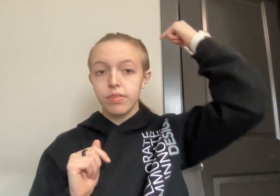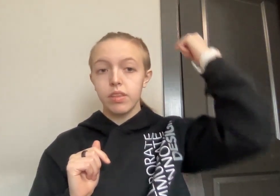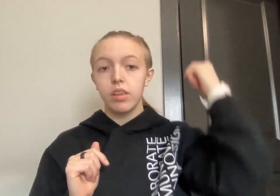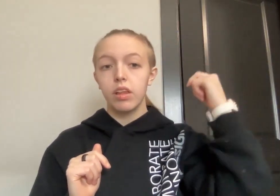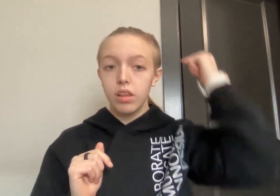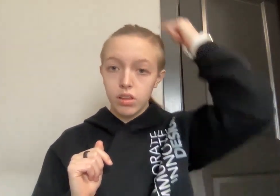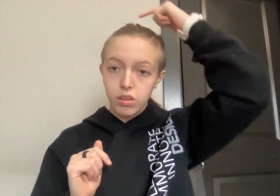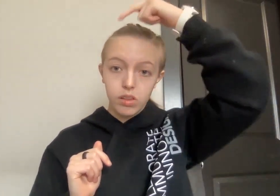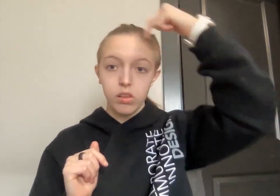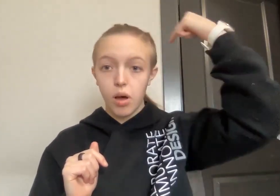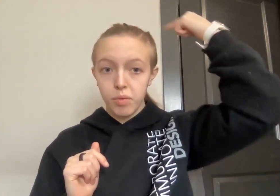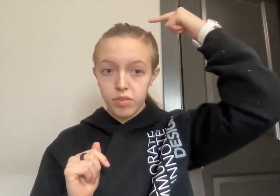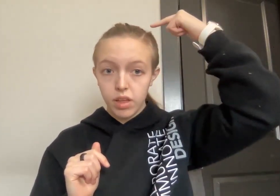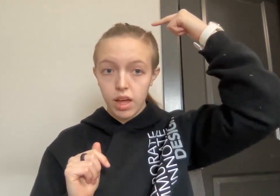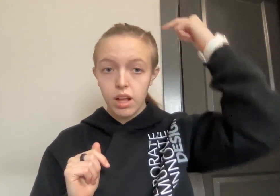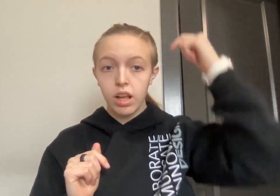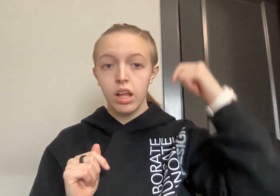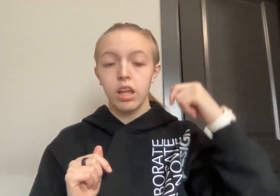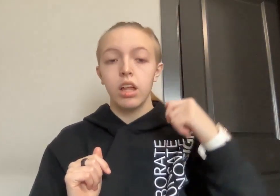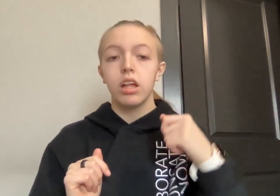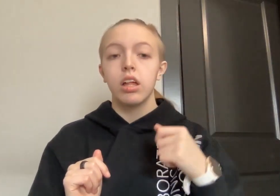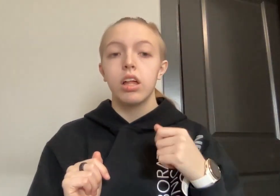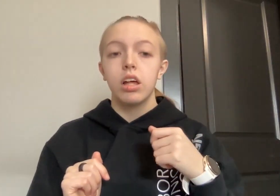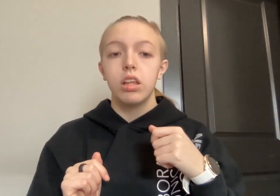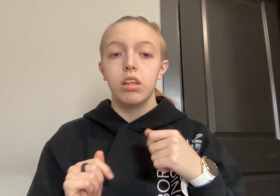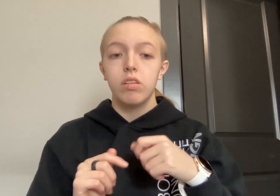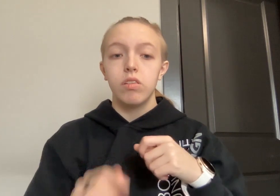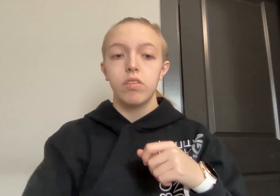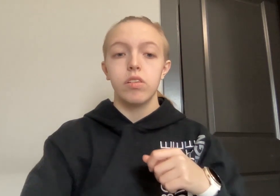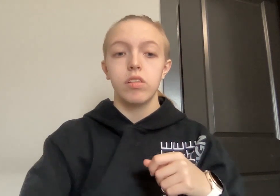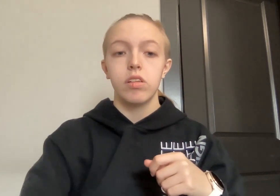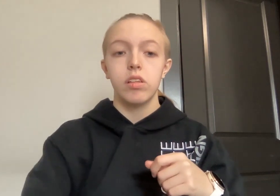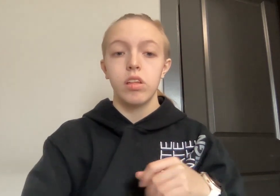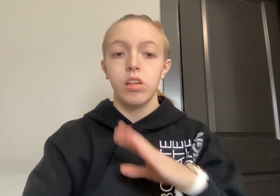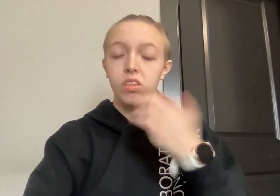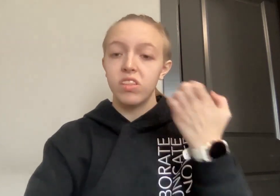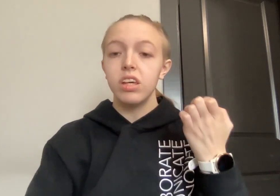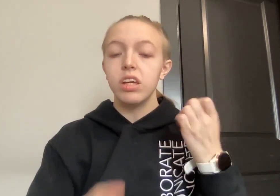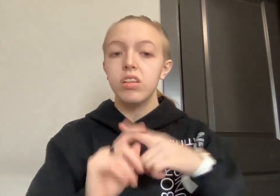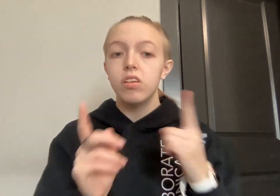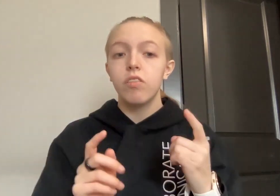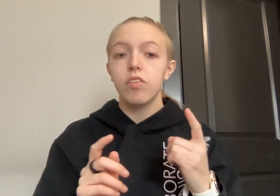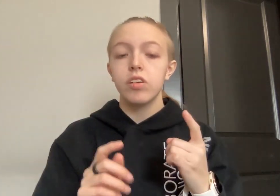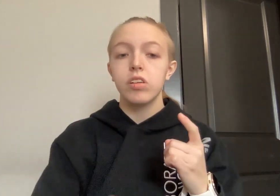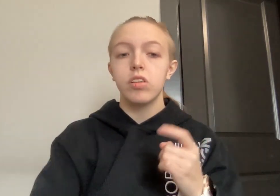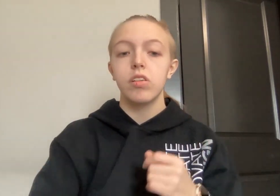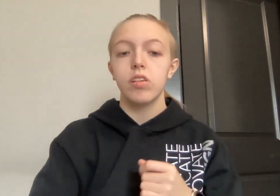top of the head. The difference between